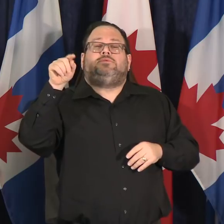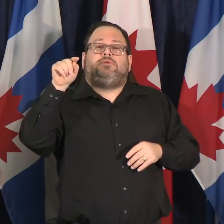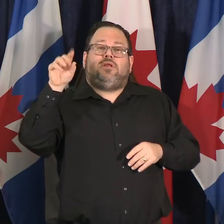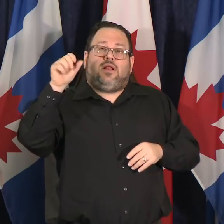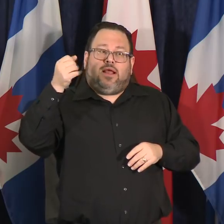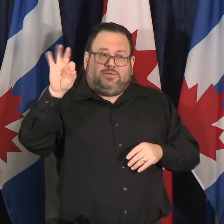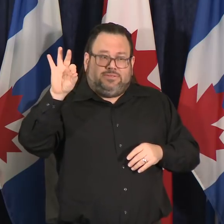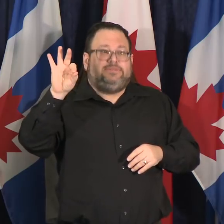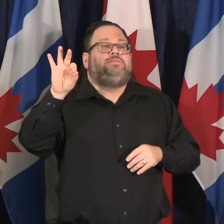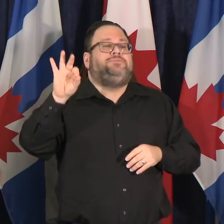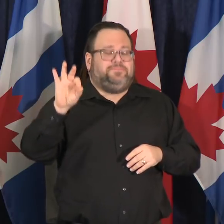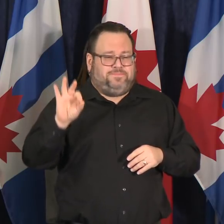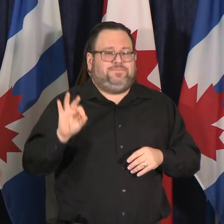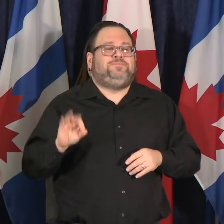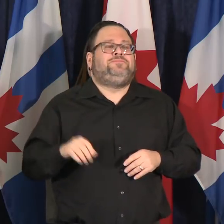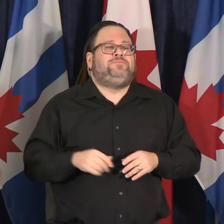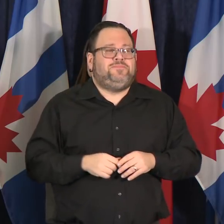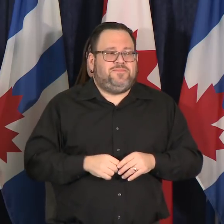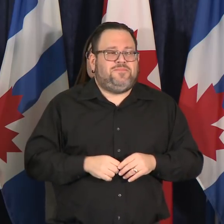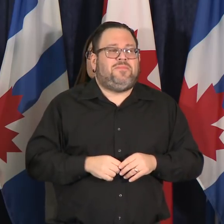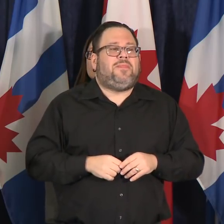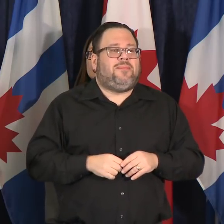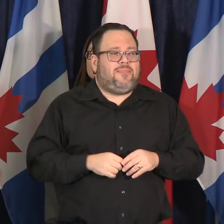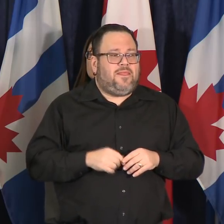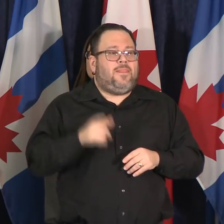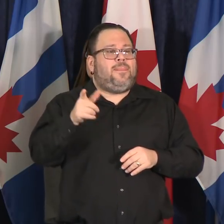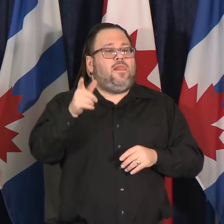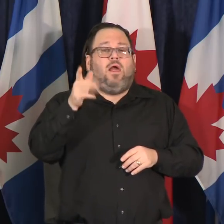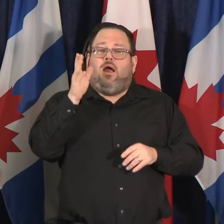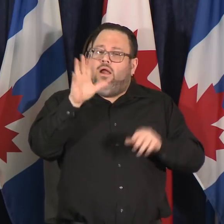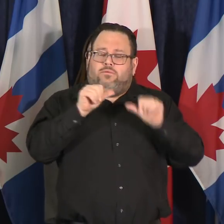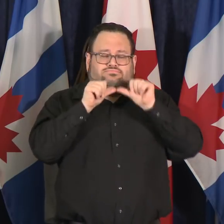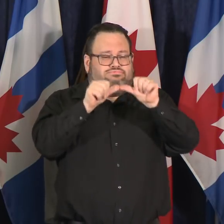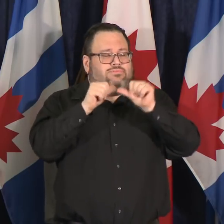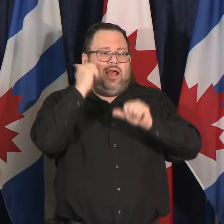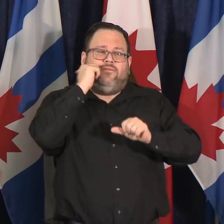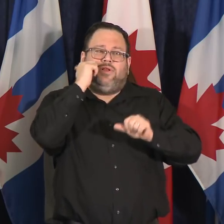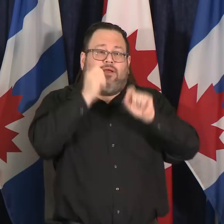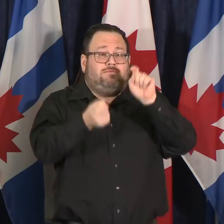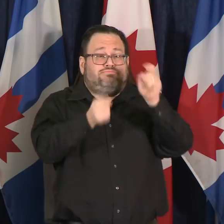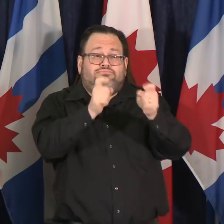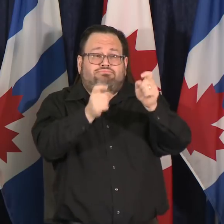each day as well as updating the city's website to reflect those changes the